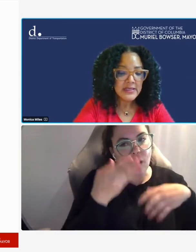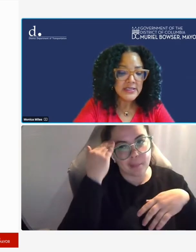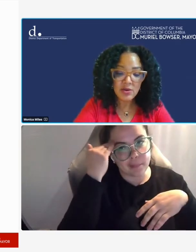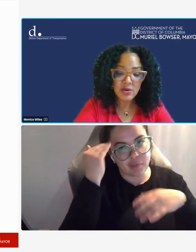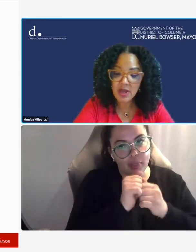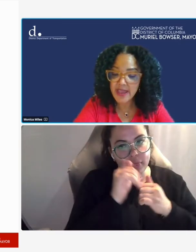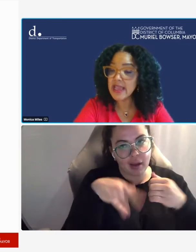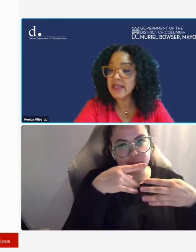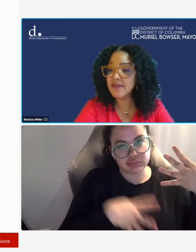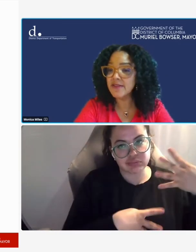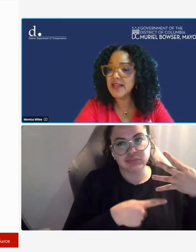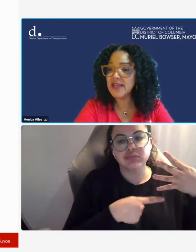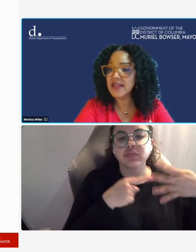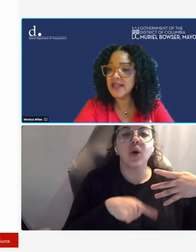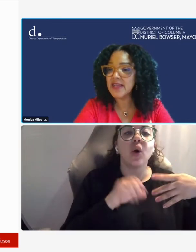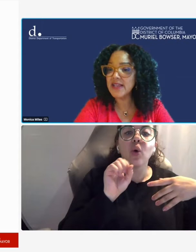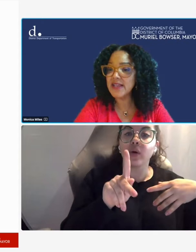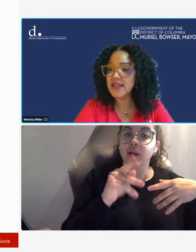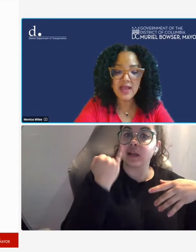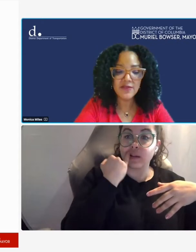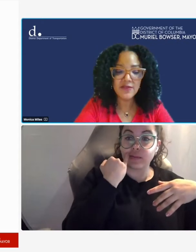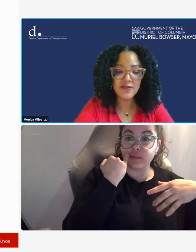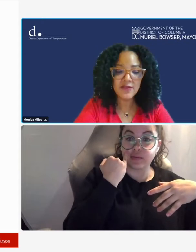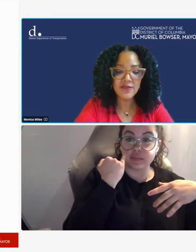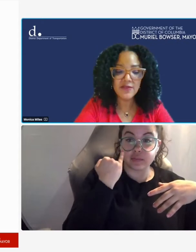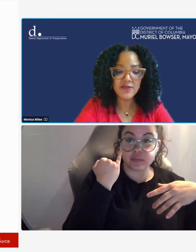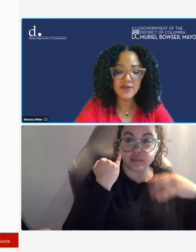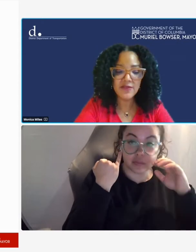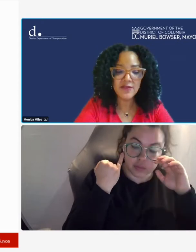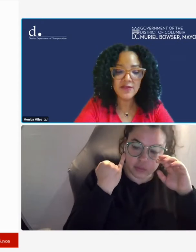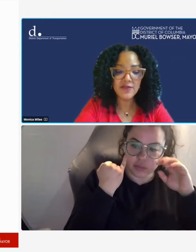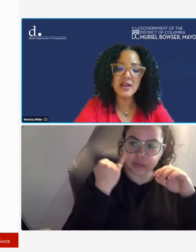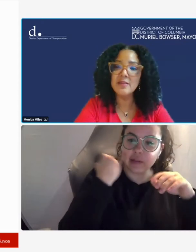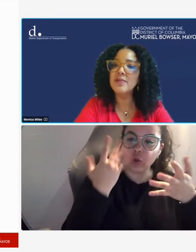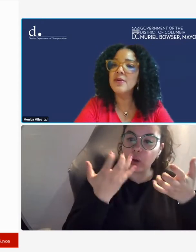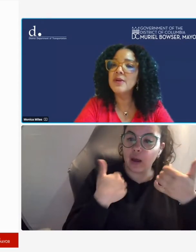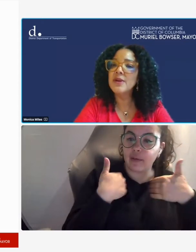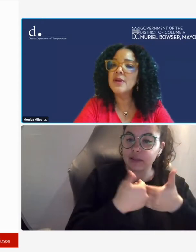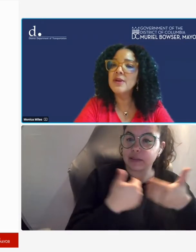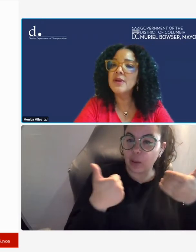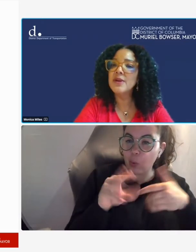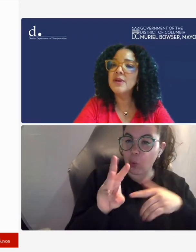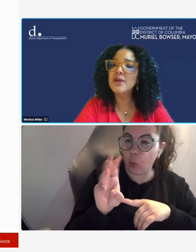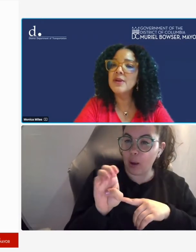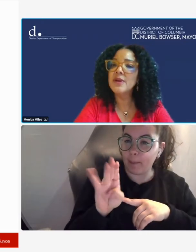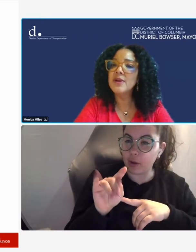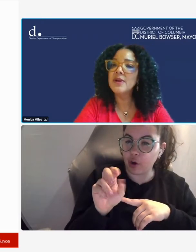so okay and if that's something if you want to have a separate webinar um on um